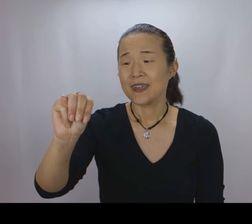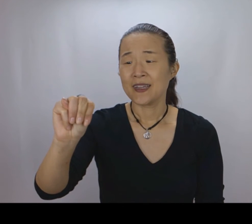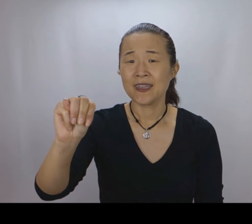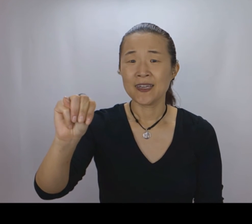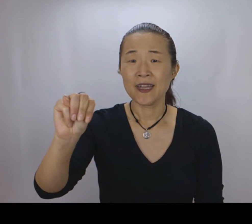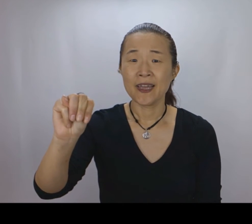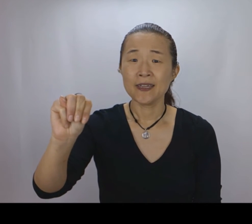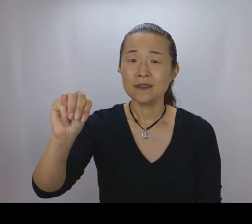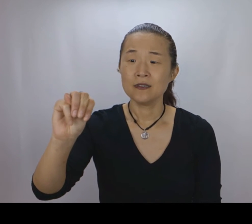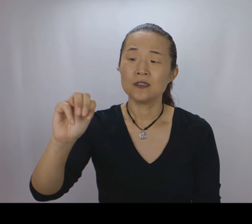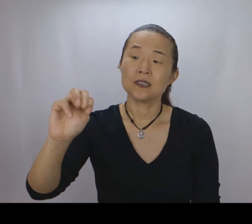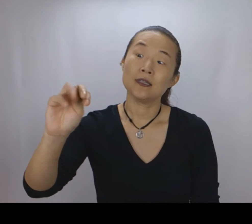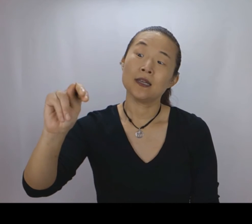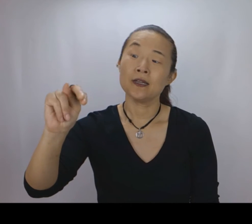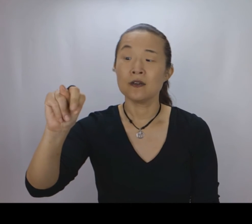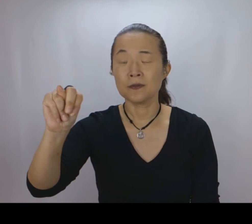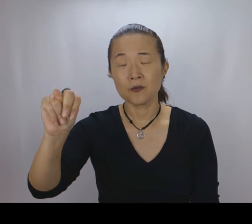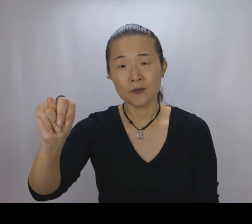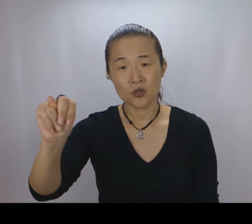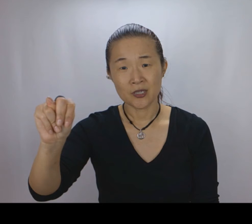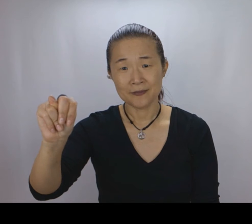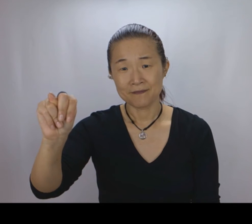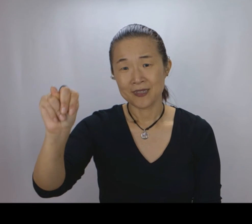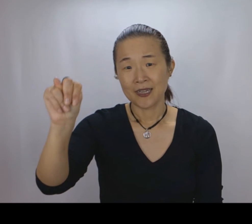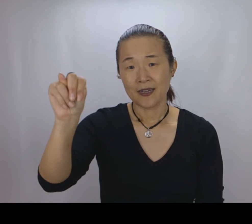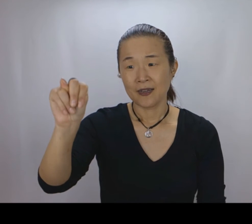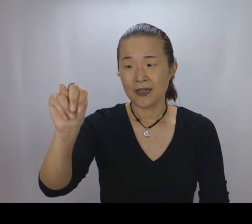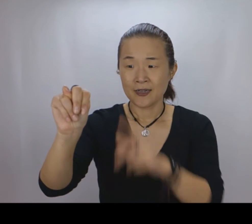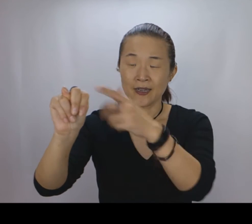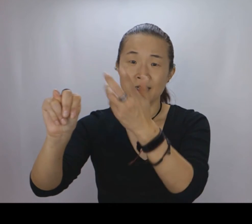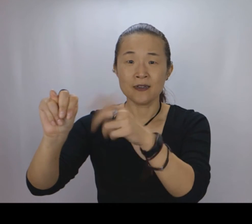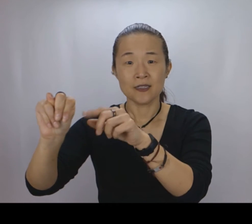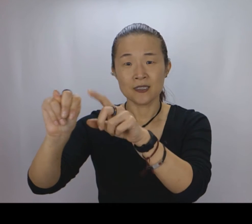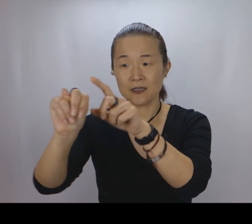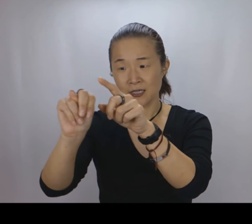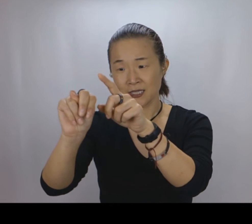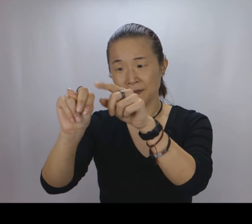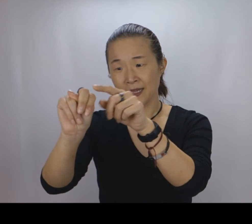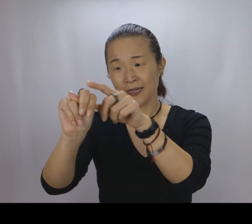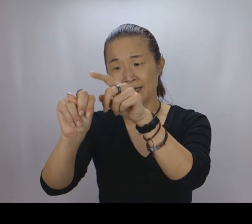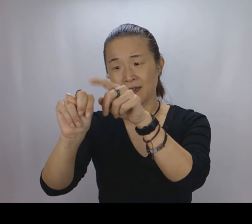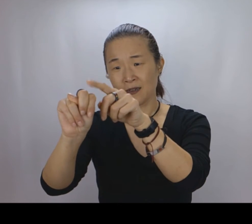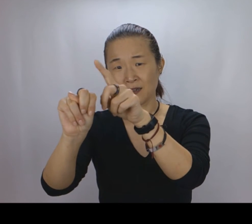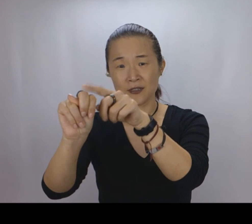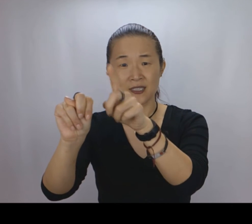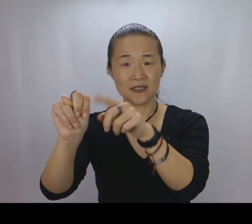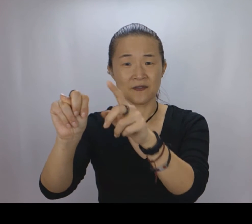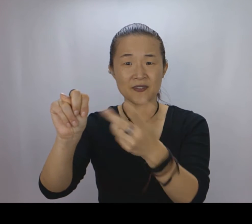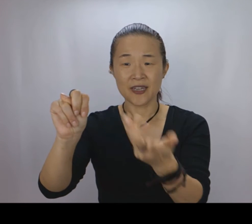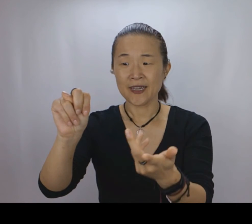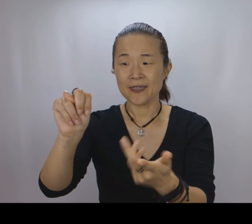And then "N" you just slide over one more and again it's simulating cursive N.